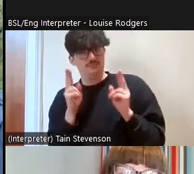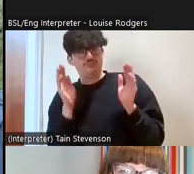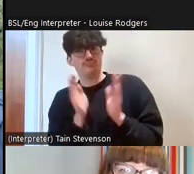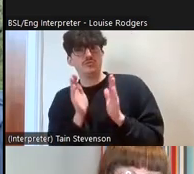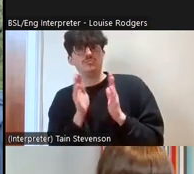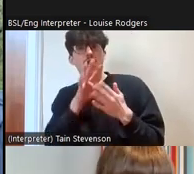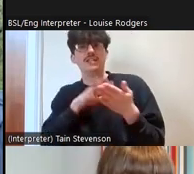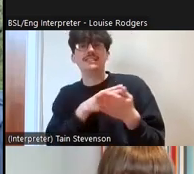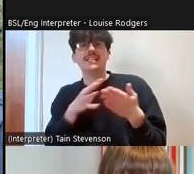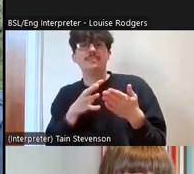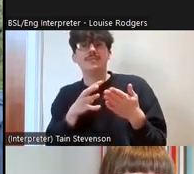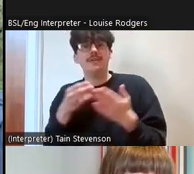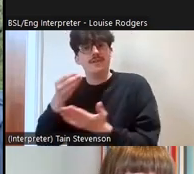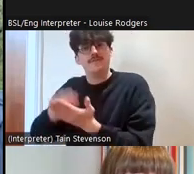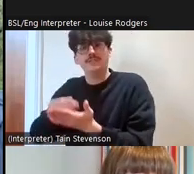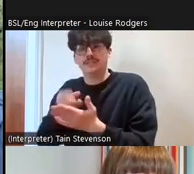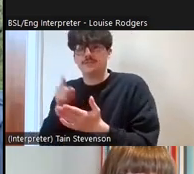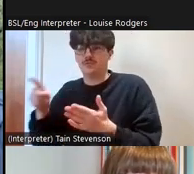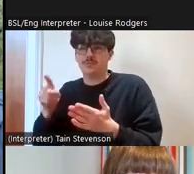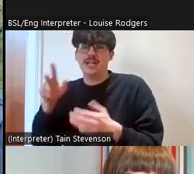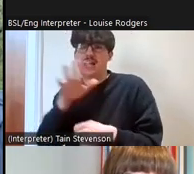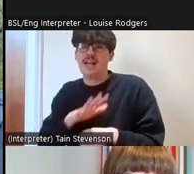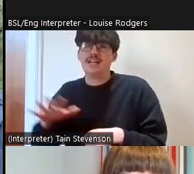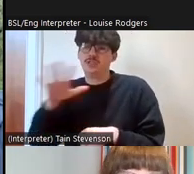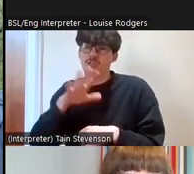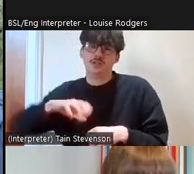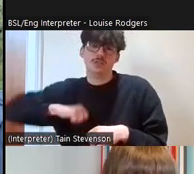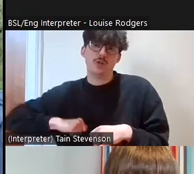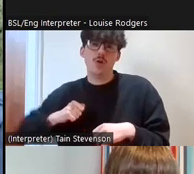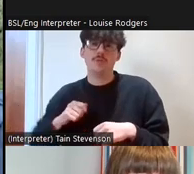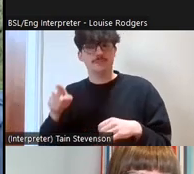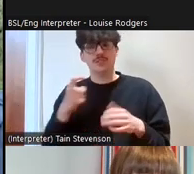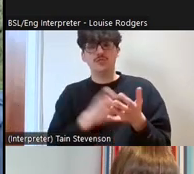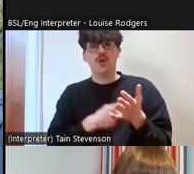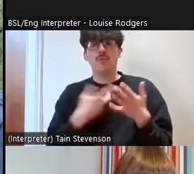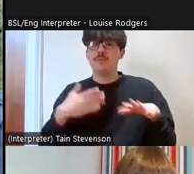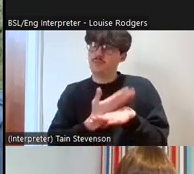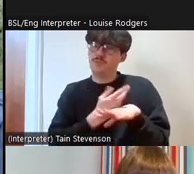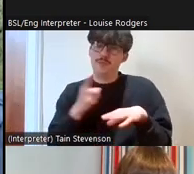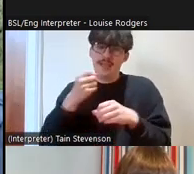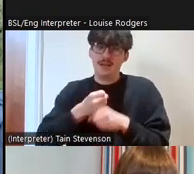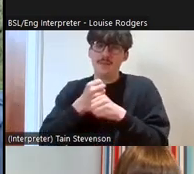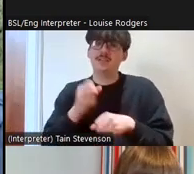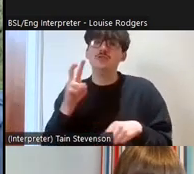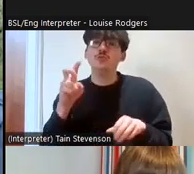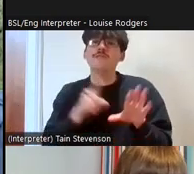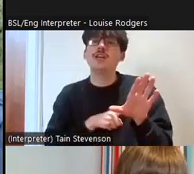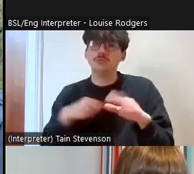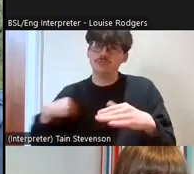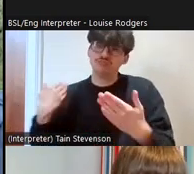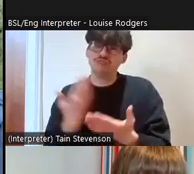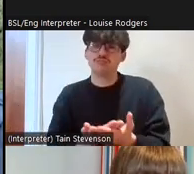by NatureScot and Robert has worked on this campaign for 12 years and he's going to be